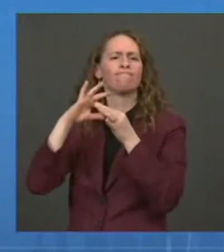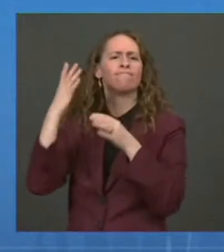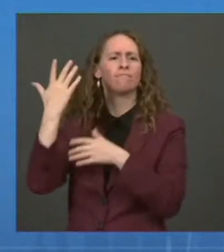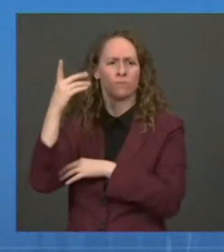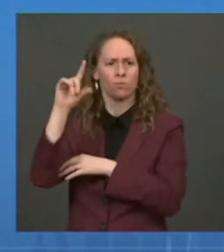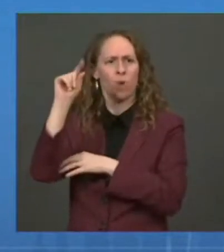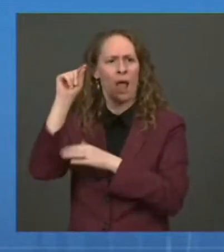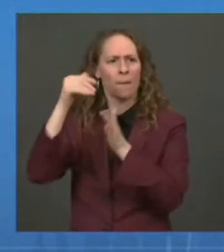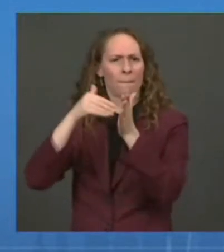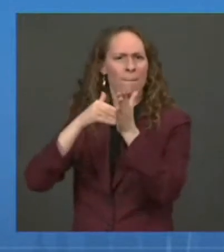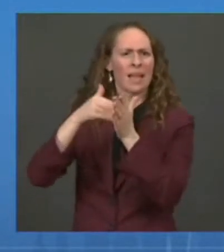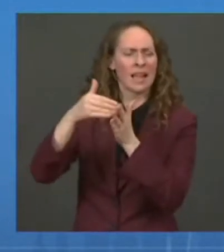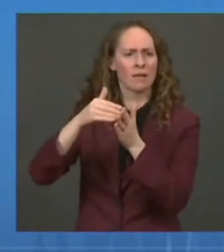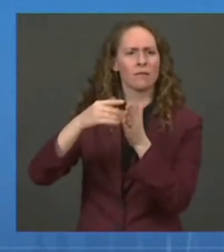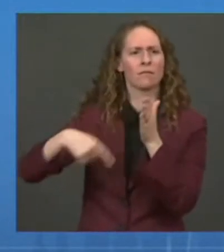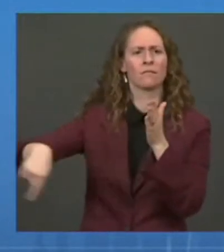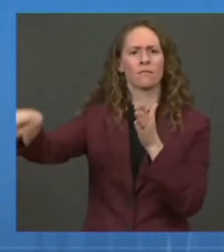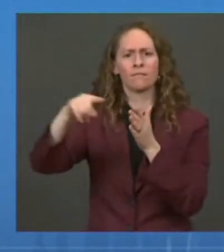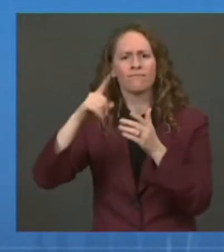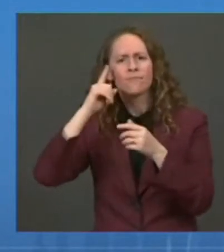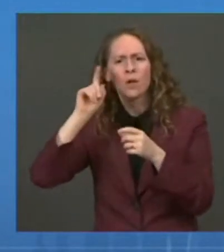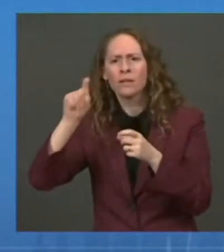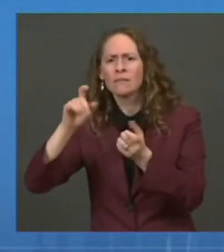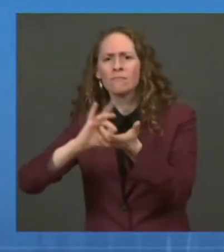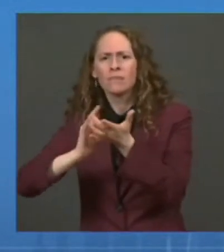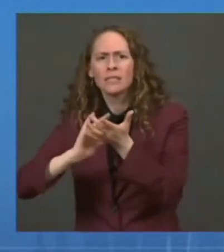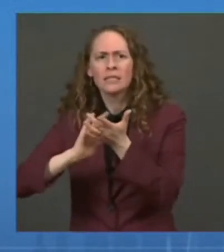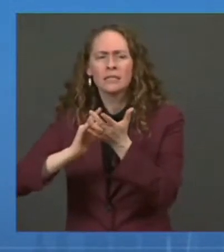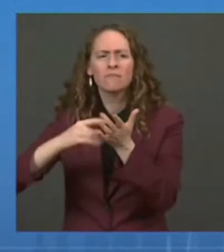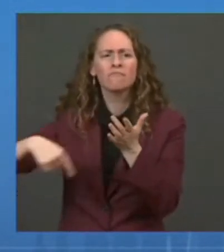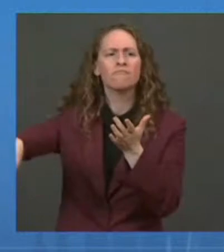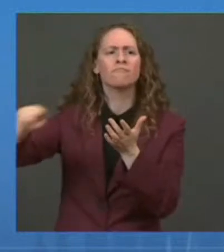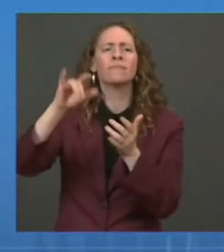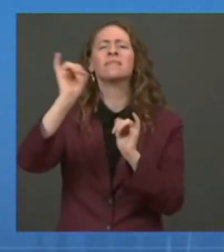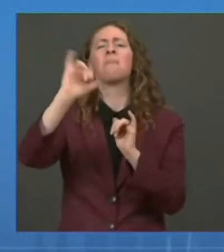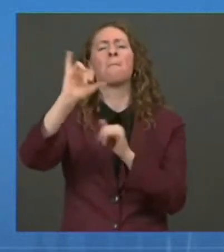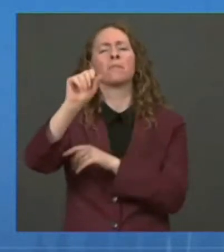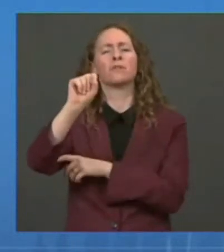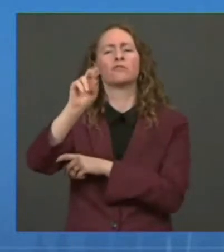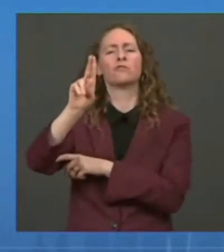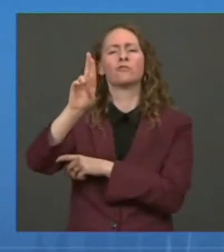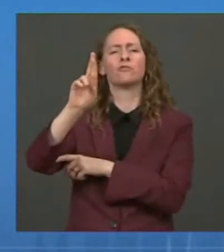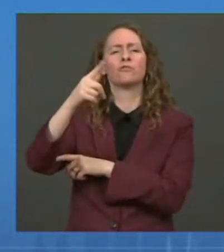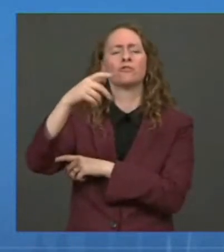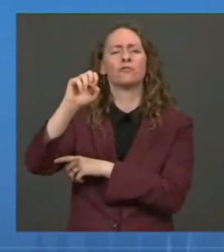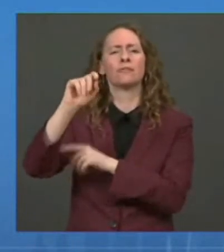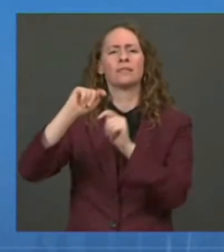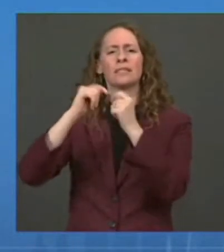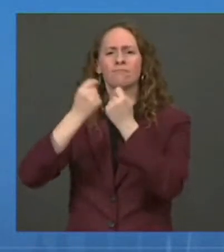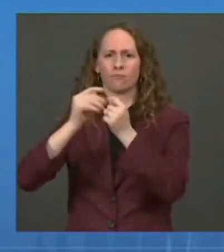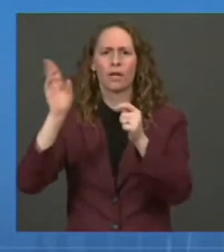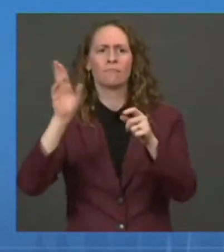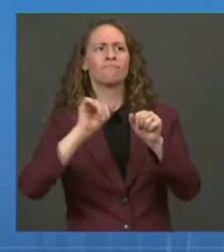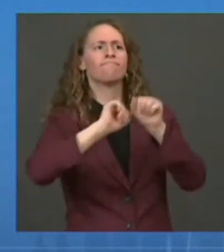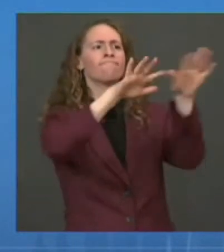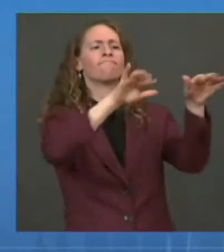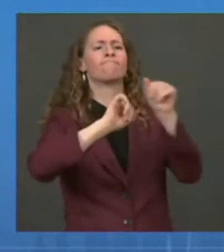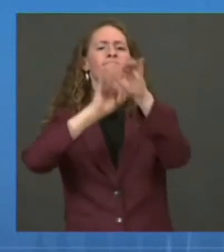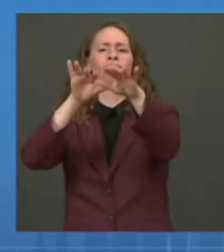FUNDING TO STRENGTHEN THE MEDICAL RESERVE CORPS. THIS IS A NETWORK OF MEDICAL AND PUBLIC HEALTH VOLUNTEERS TO